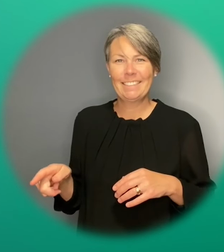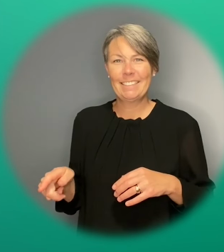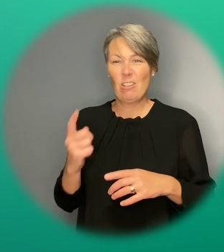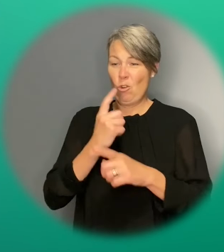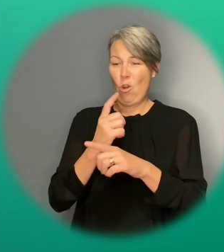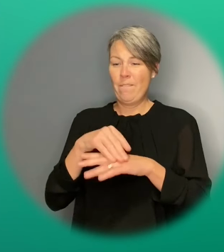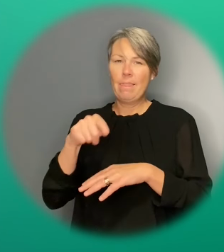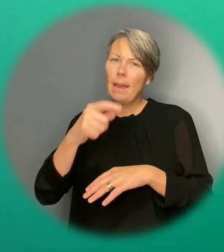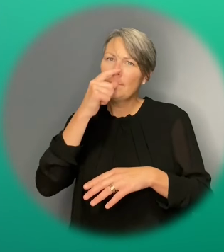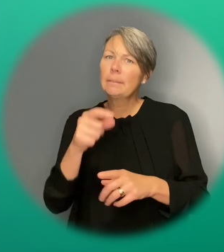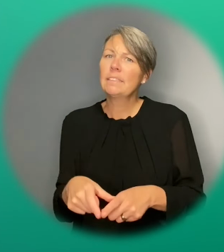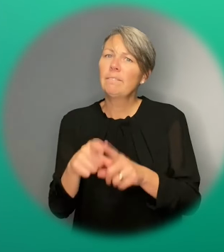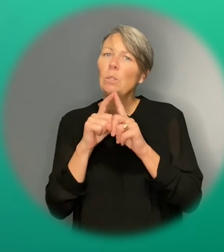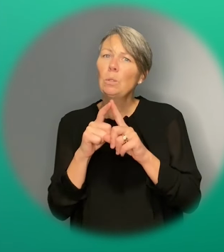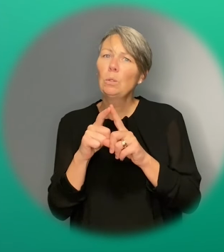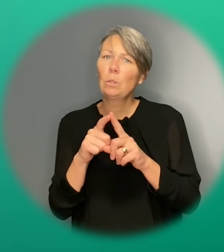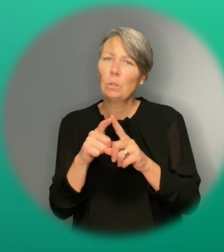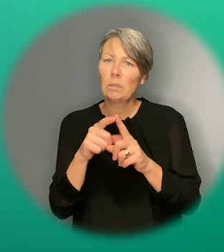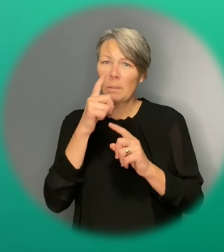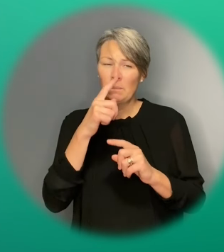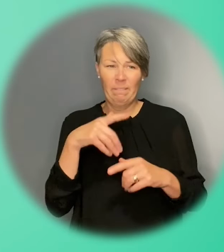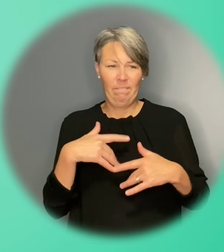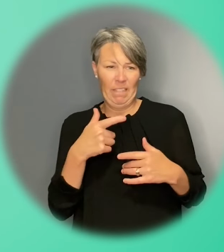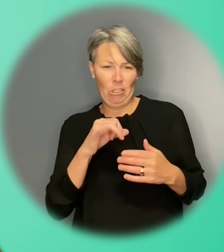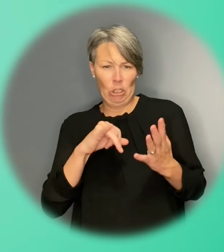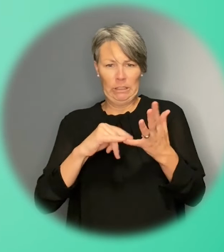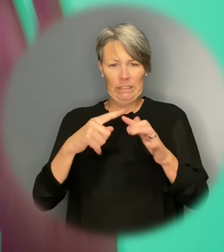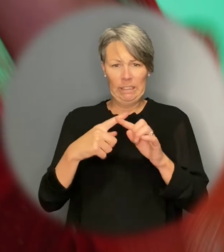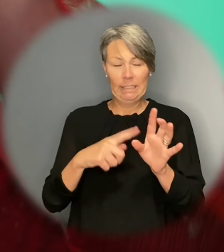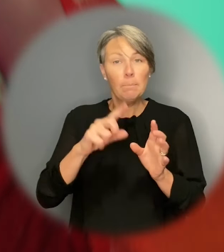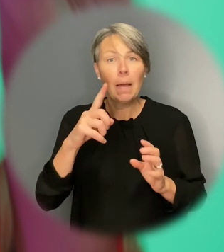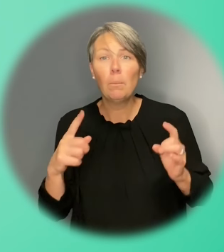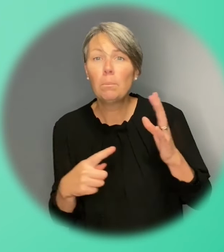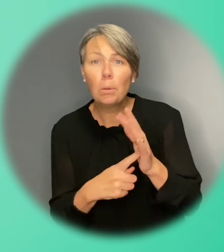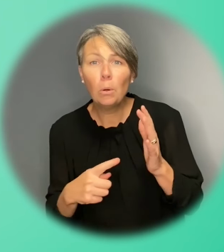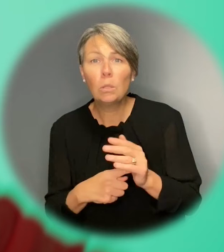entertaining or sexy but they're important. It's better to kind of kill the mood